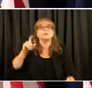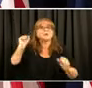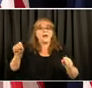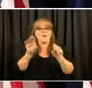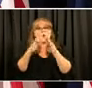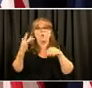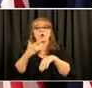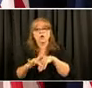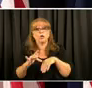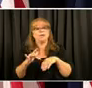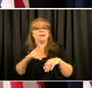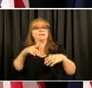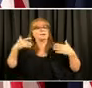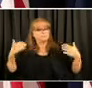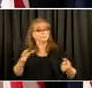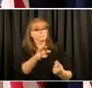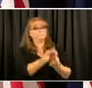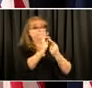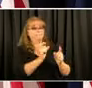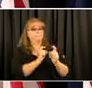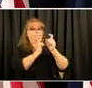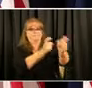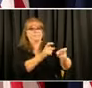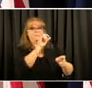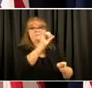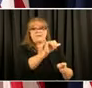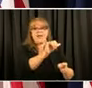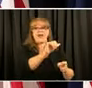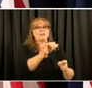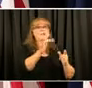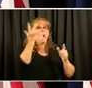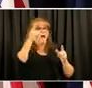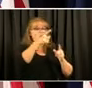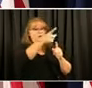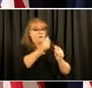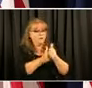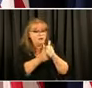they worked on how they were going to open they did it safely botanic garden the broncos